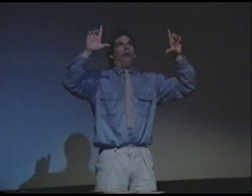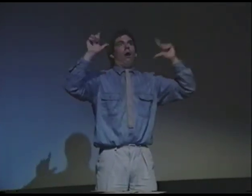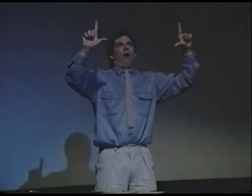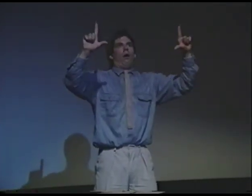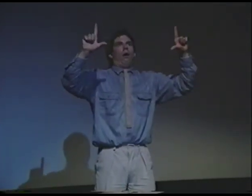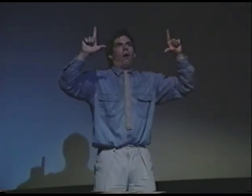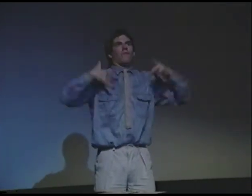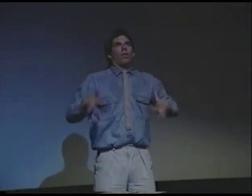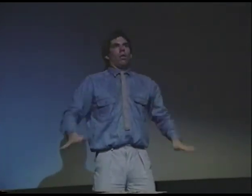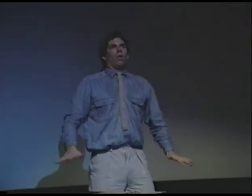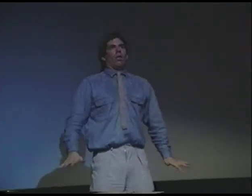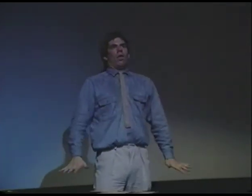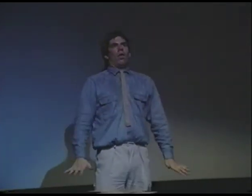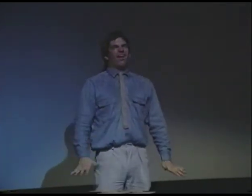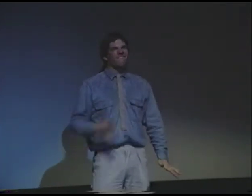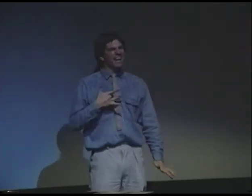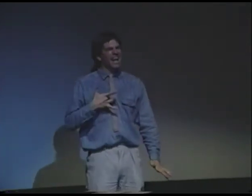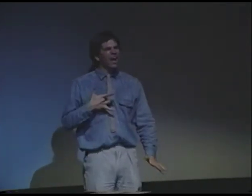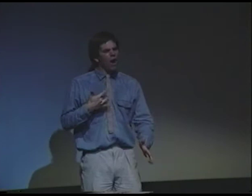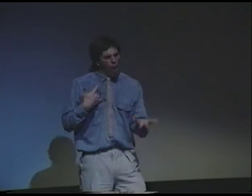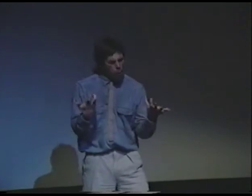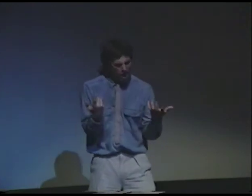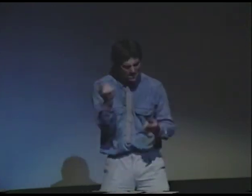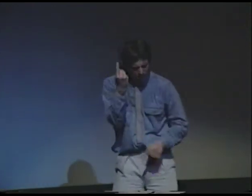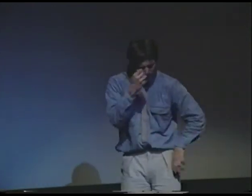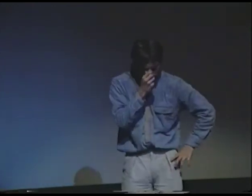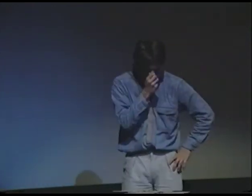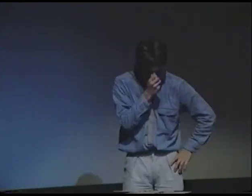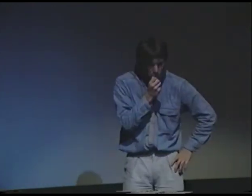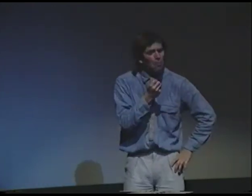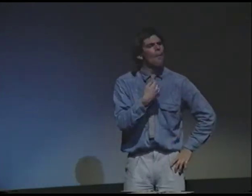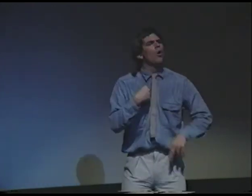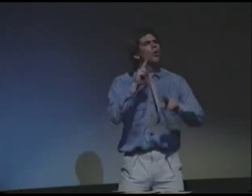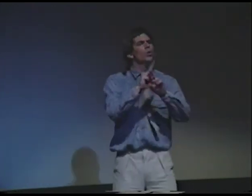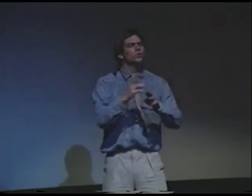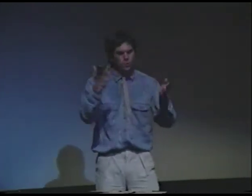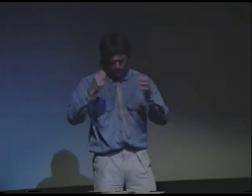like in a movie when things come close to you, that feeling.